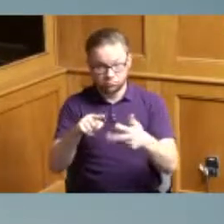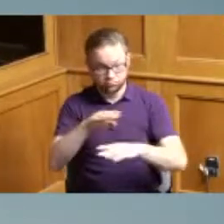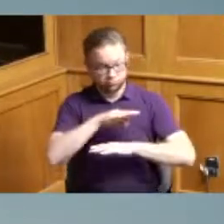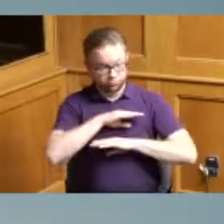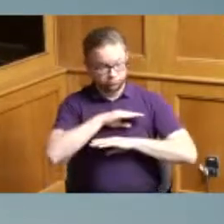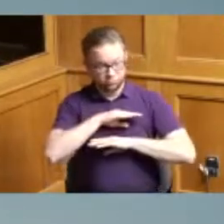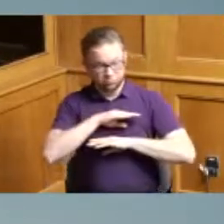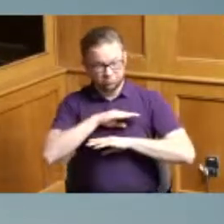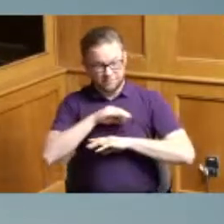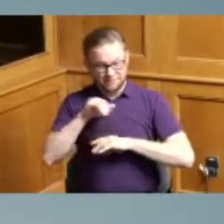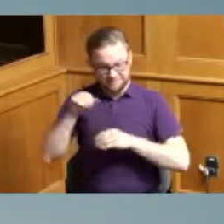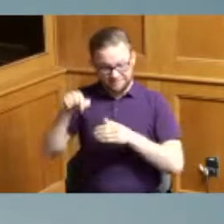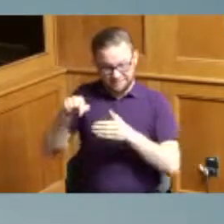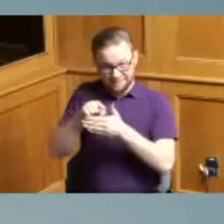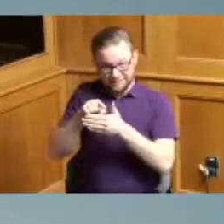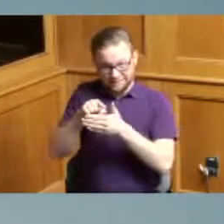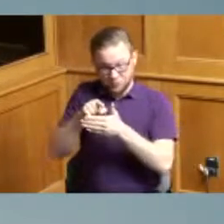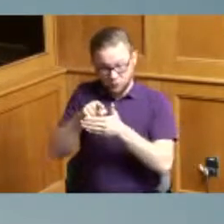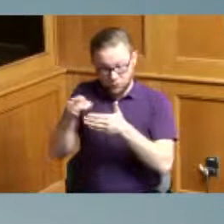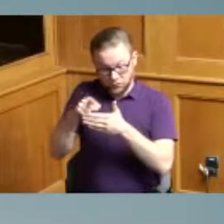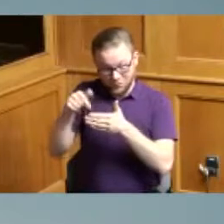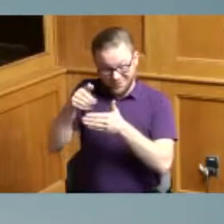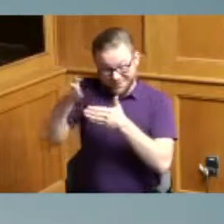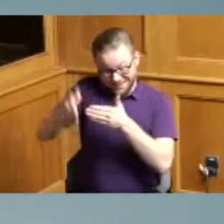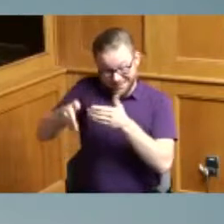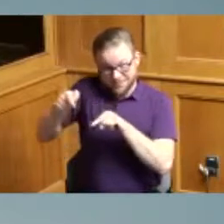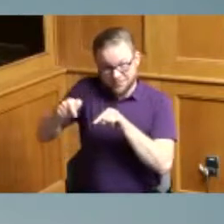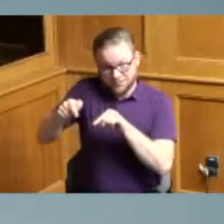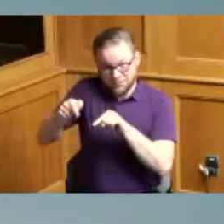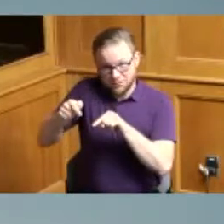in a position and I should have mentioned and obviously we have to get NFL approval